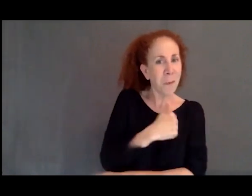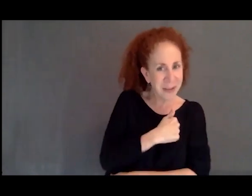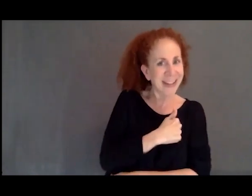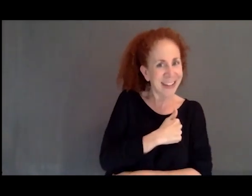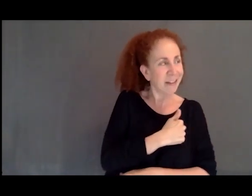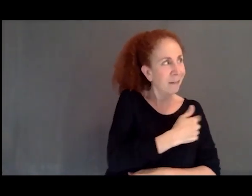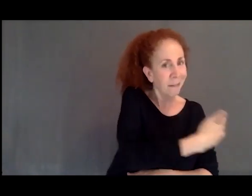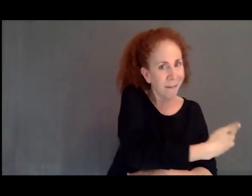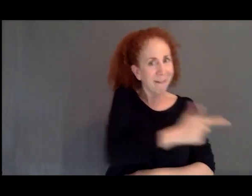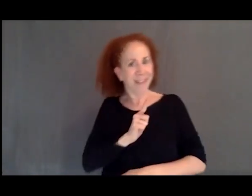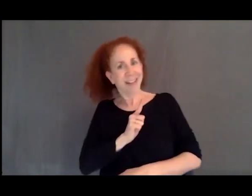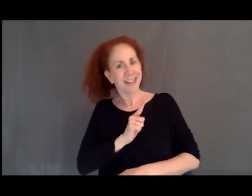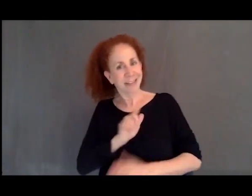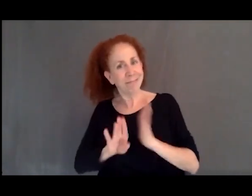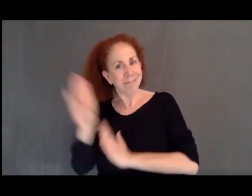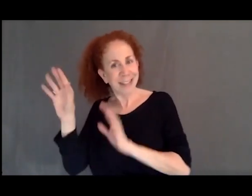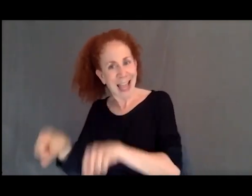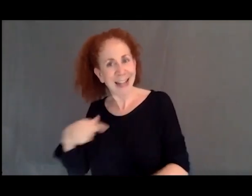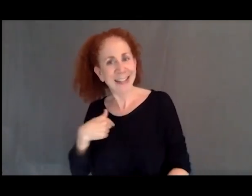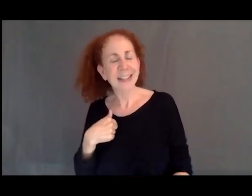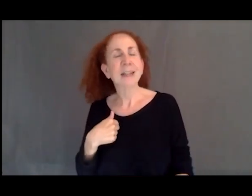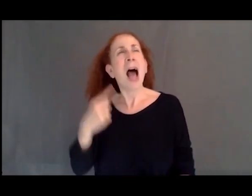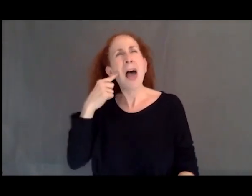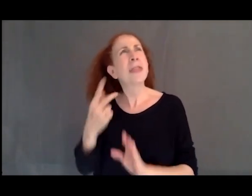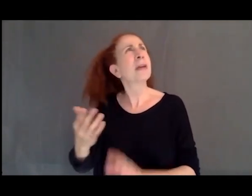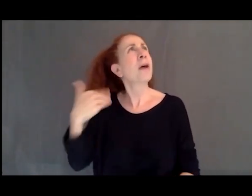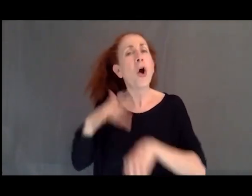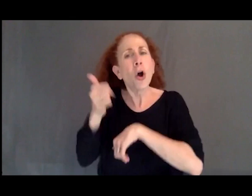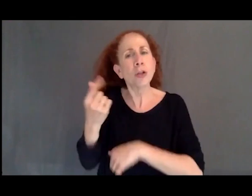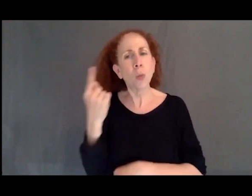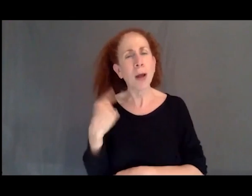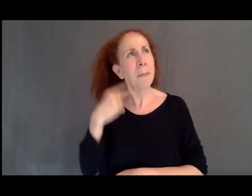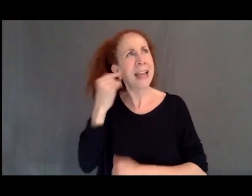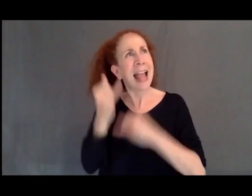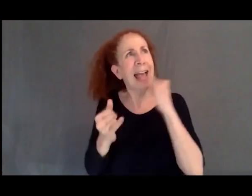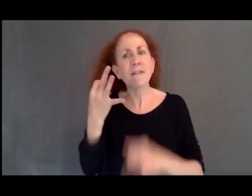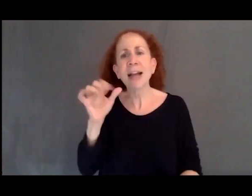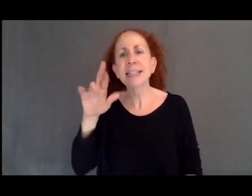I mean, I think about the fact that the earliest Asian-American writers that I know about were writing at the end of the 19th century.